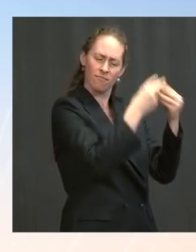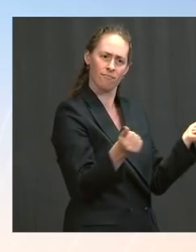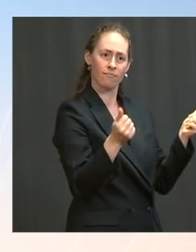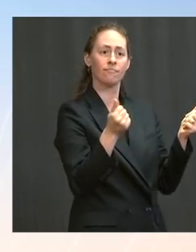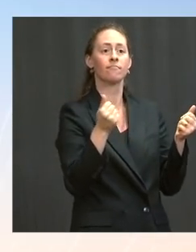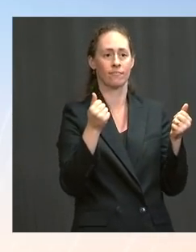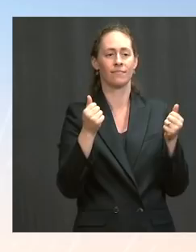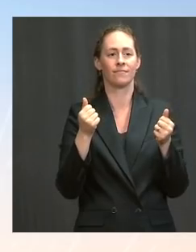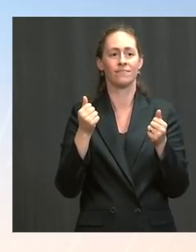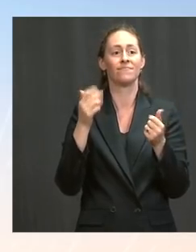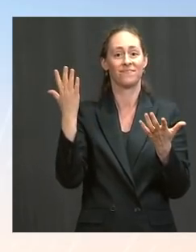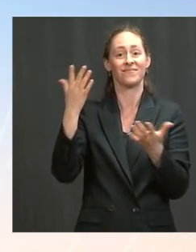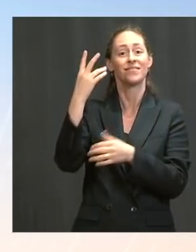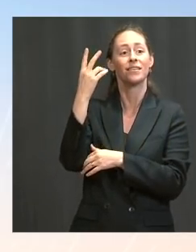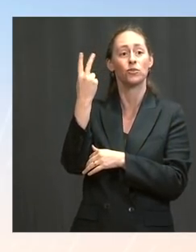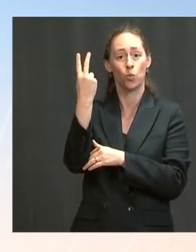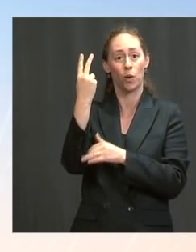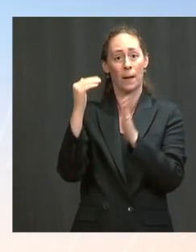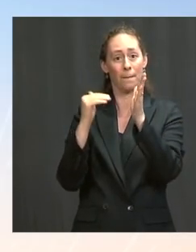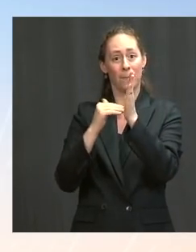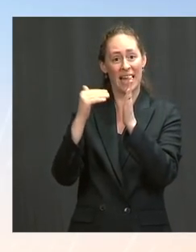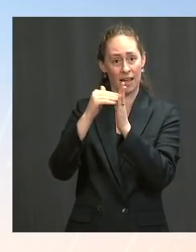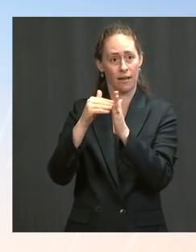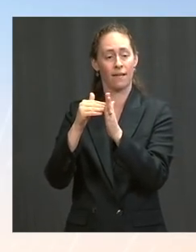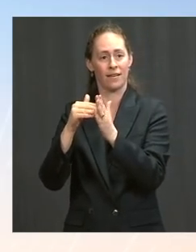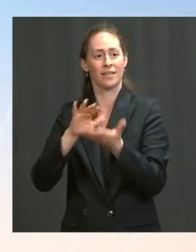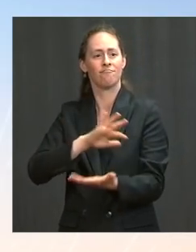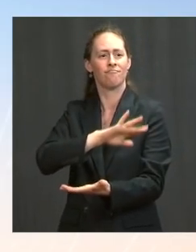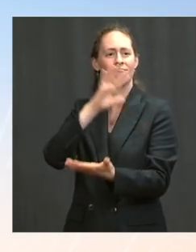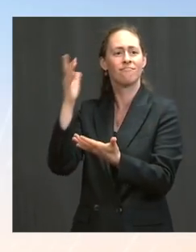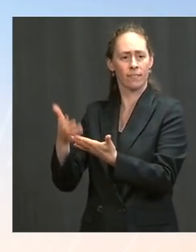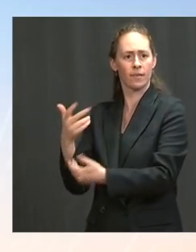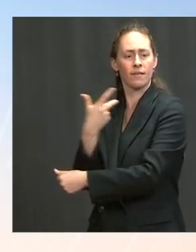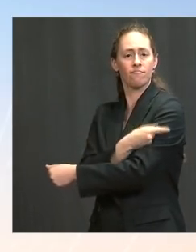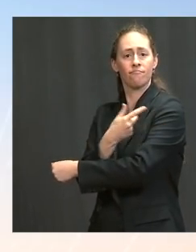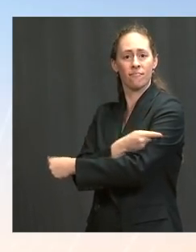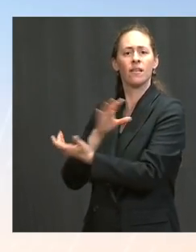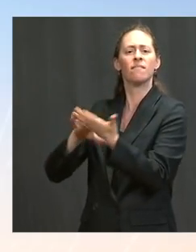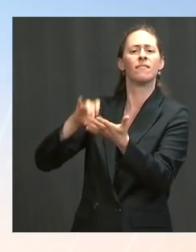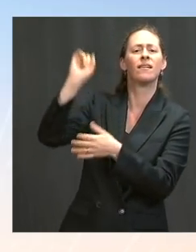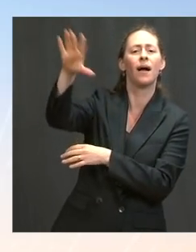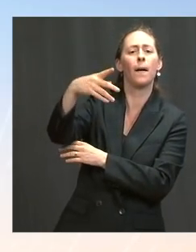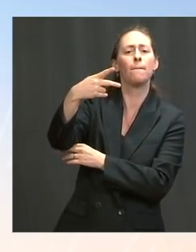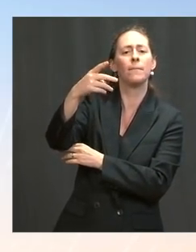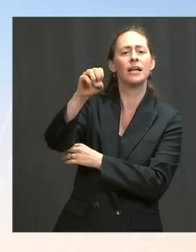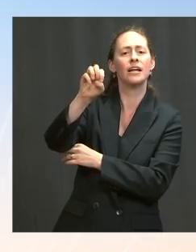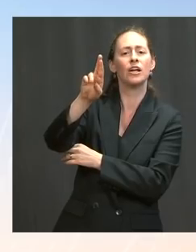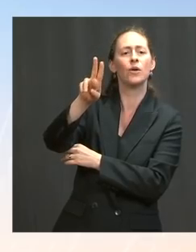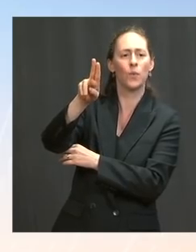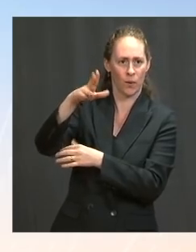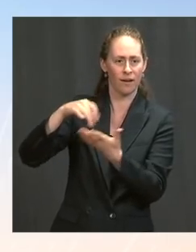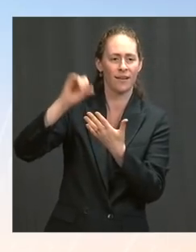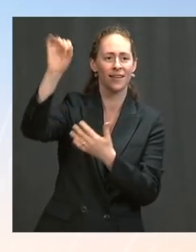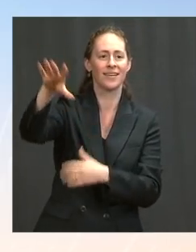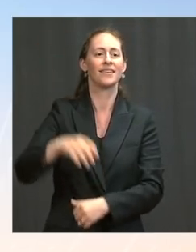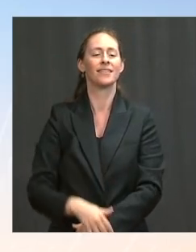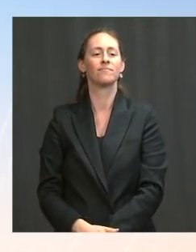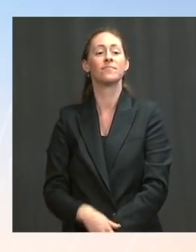will begin to ship to Peru from the United States, and 2.5 million doses of the Moderna vaccine will ship to Pakistan.